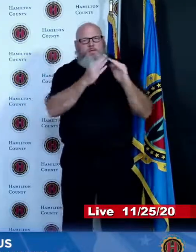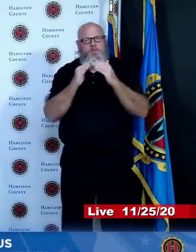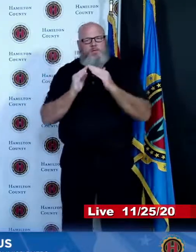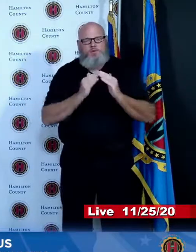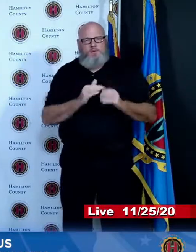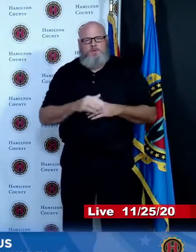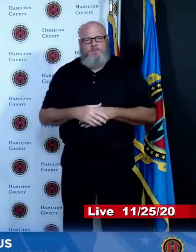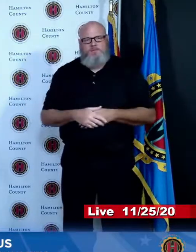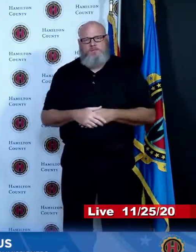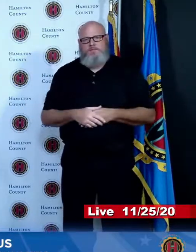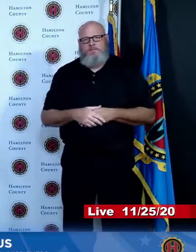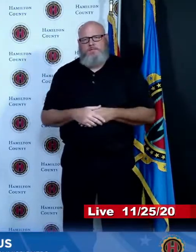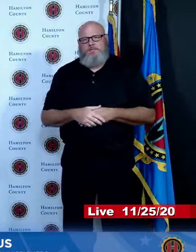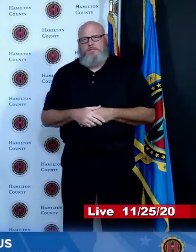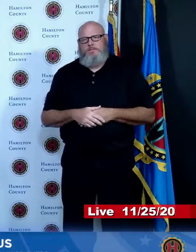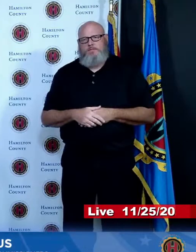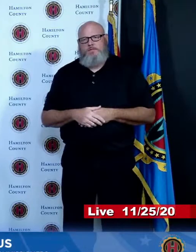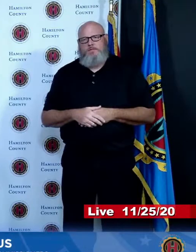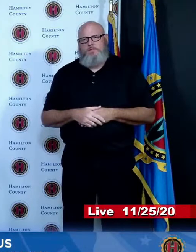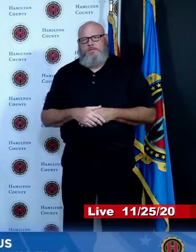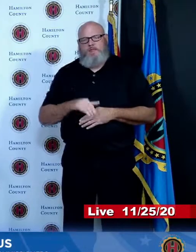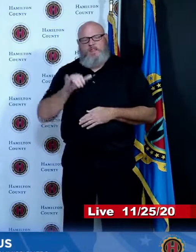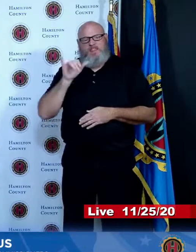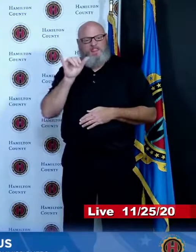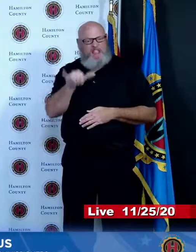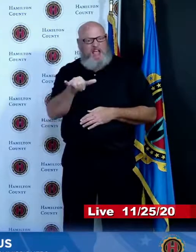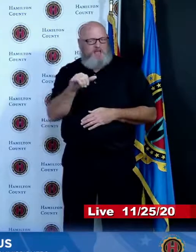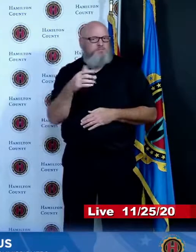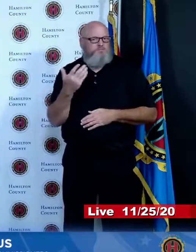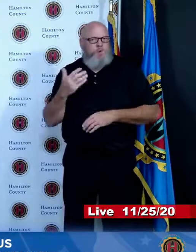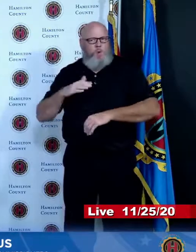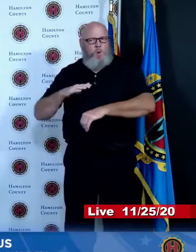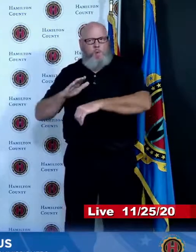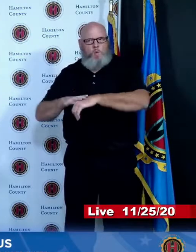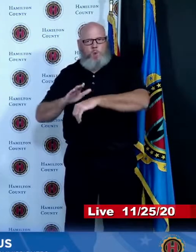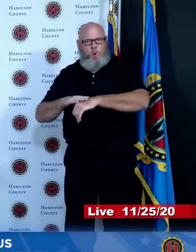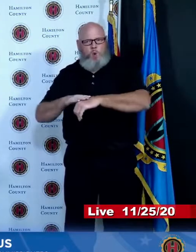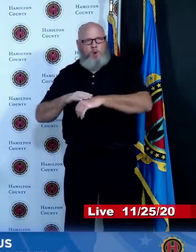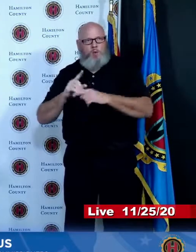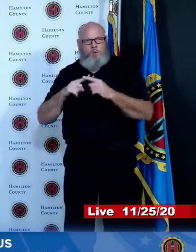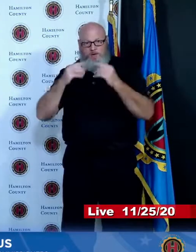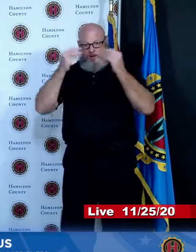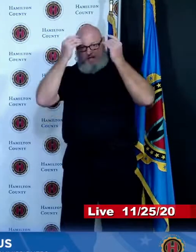accomplish with this advisory I will let Greg interpret for himself but as the commission we